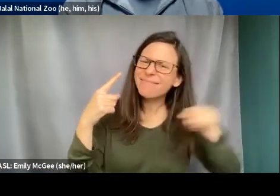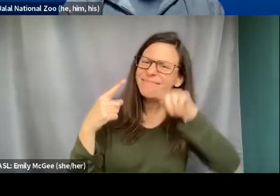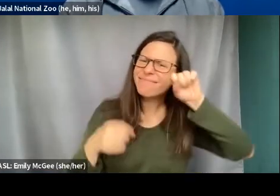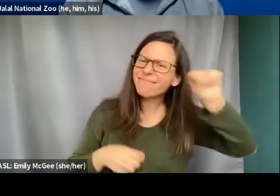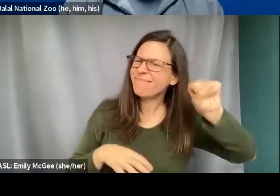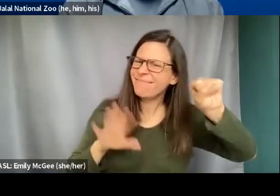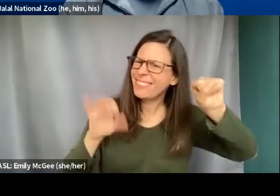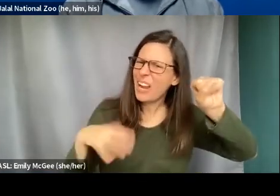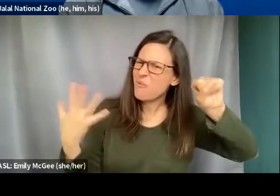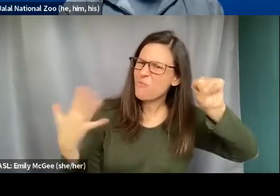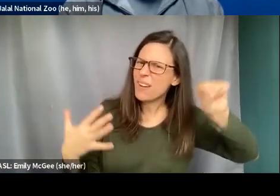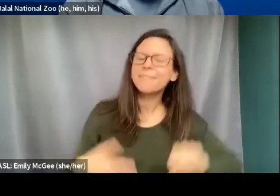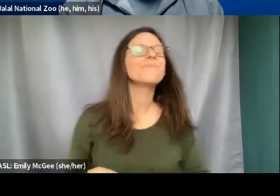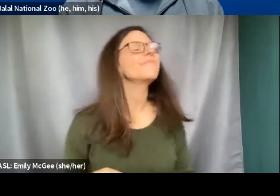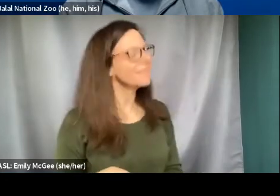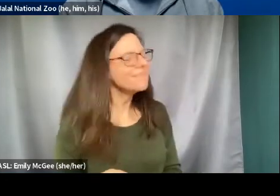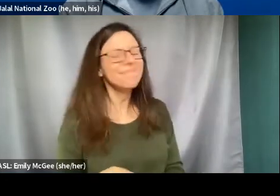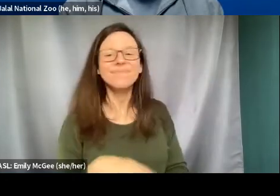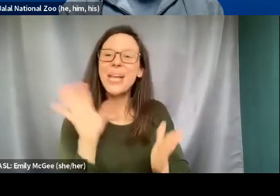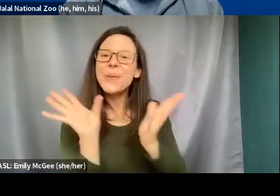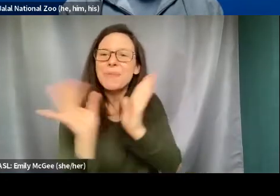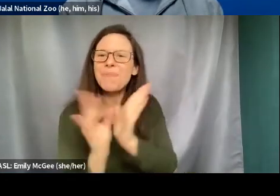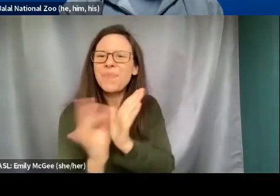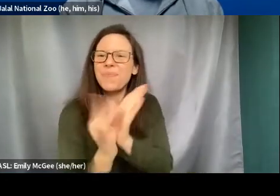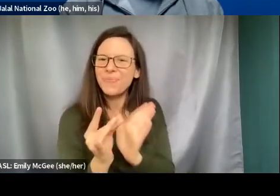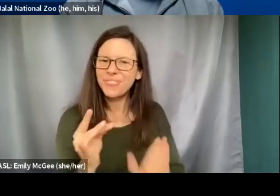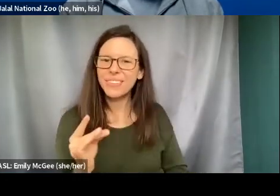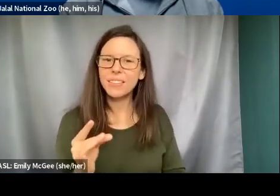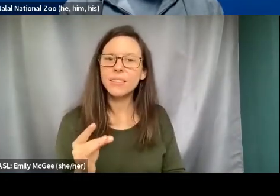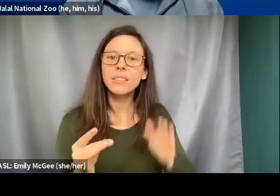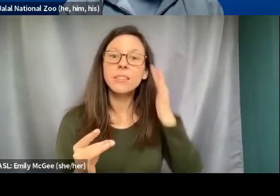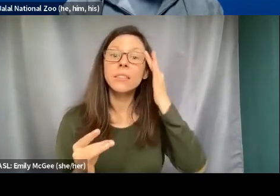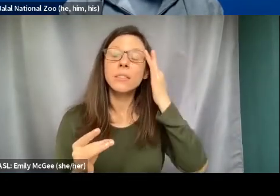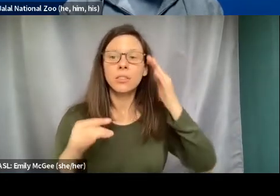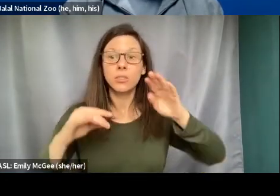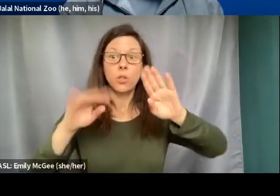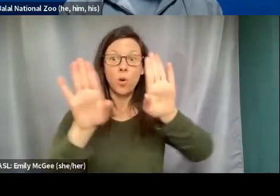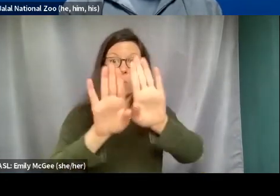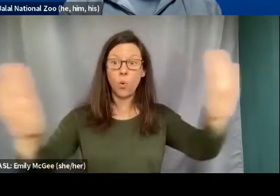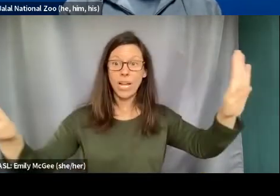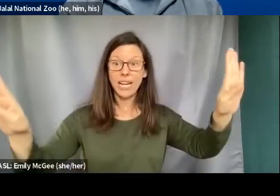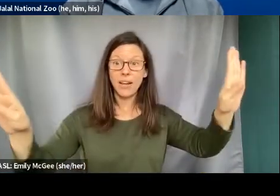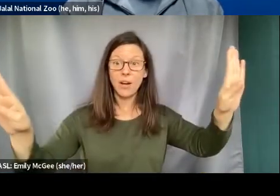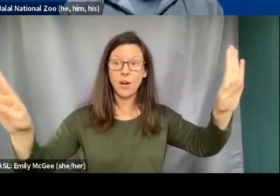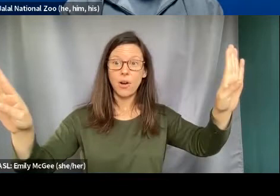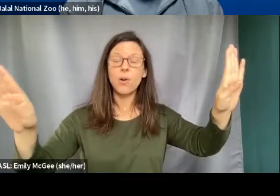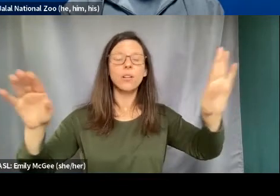Jalal: Suction cups because the cleaning the windows requires a little elbow grease and when